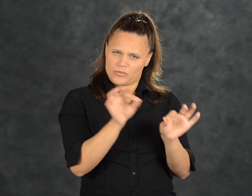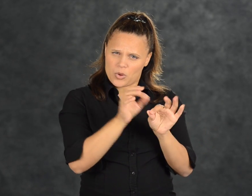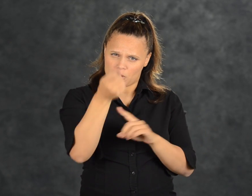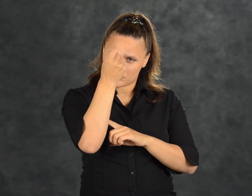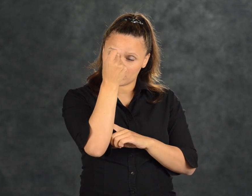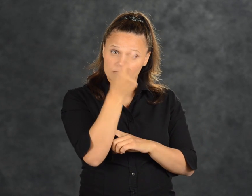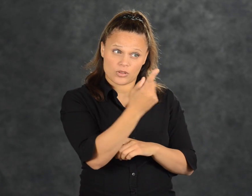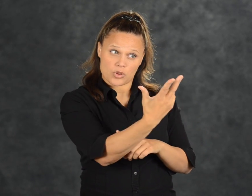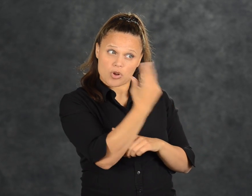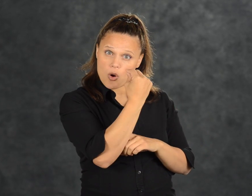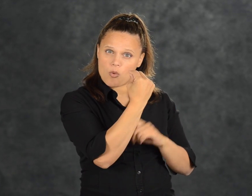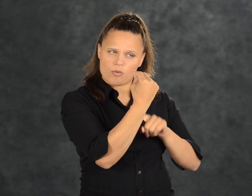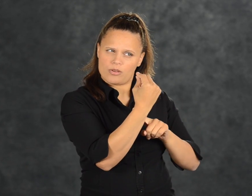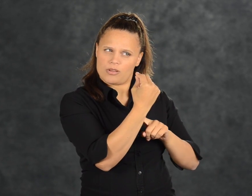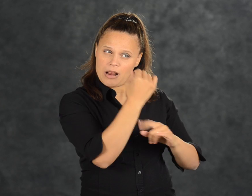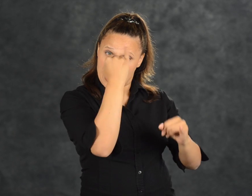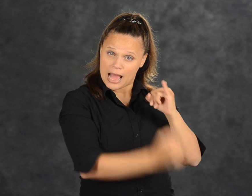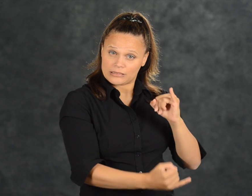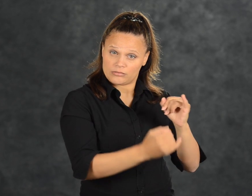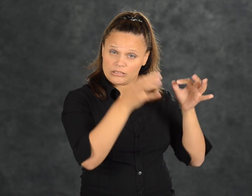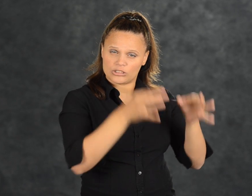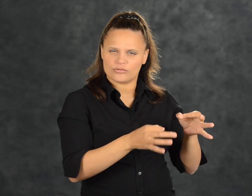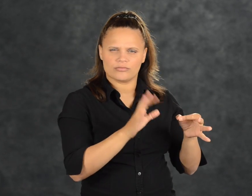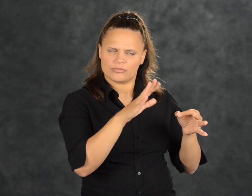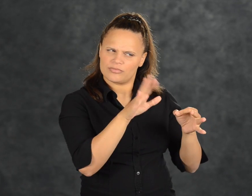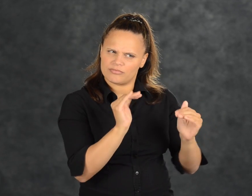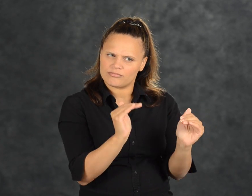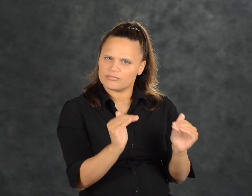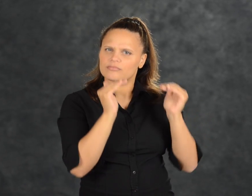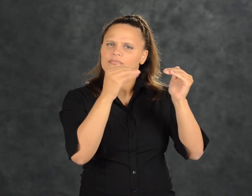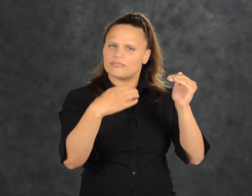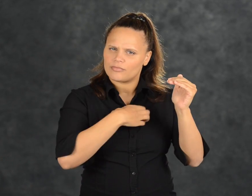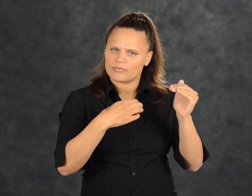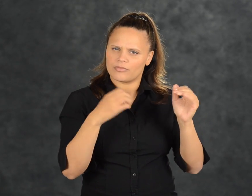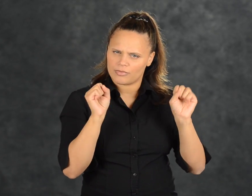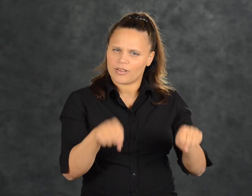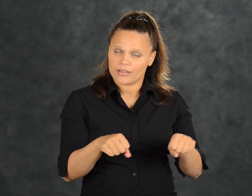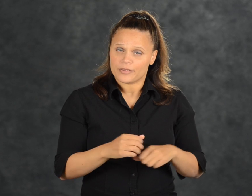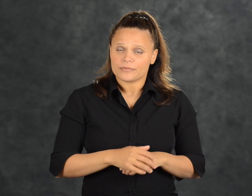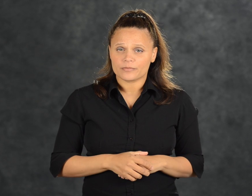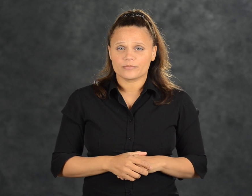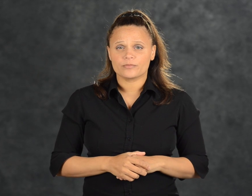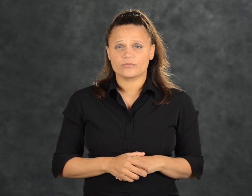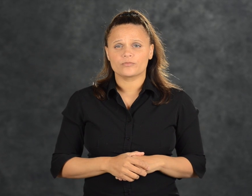They do not immediately understand that they have not necessarily lost because the IEP Team said "no" to a particular service or placement for their child.